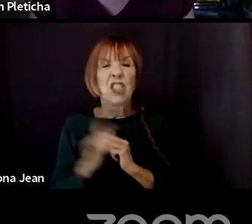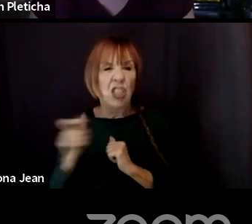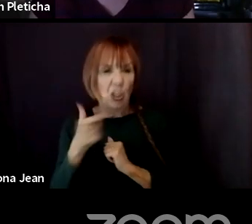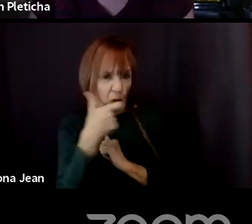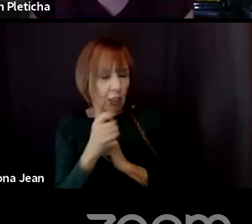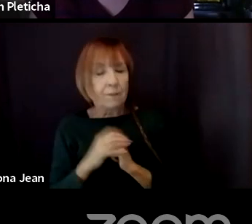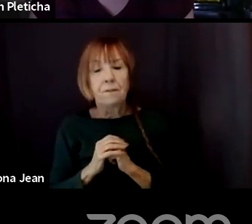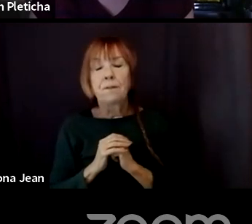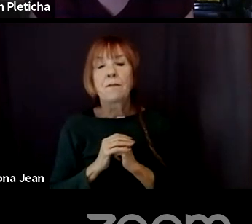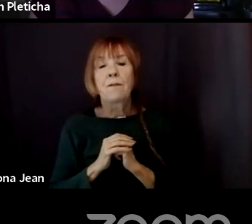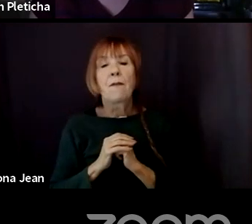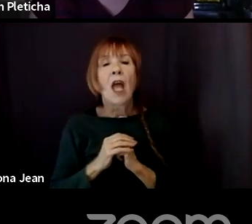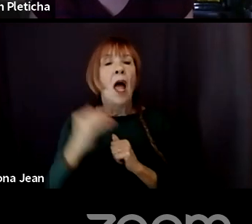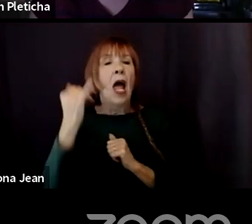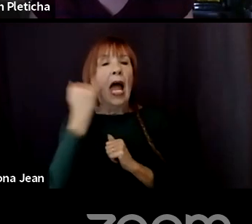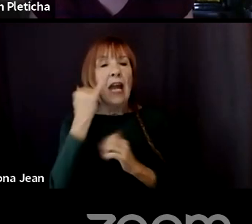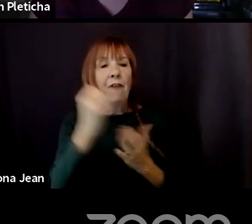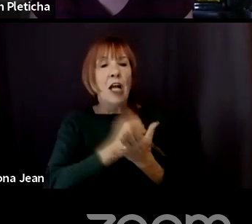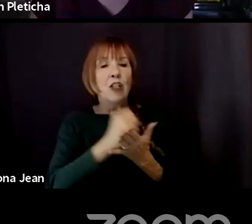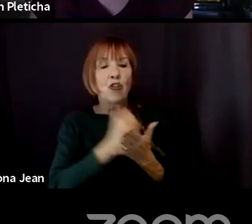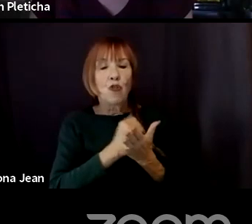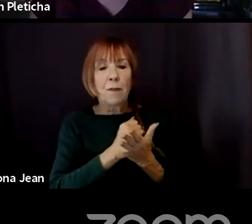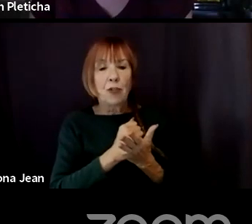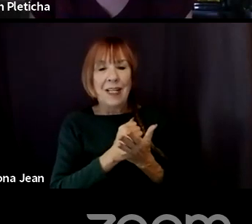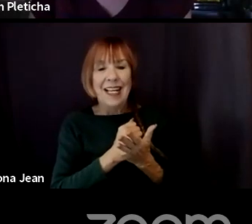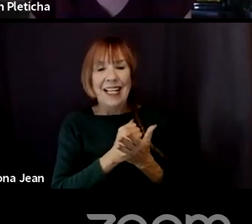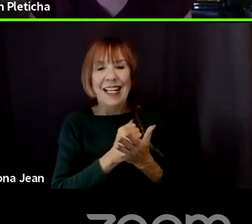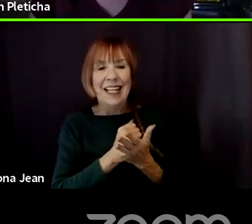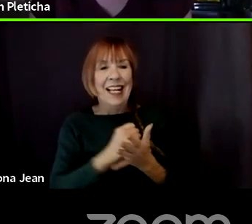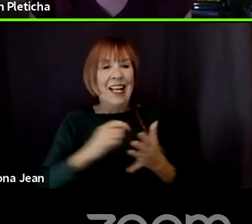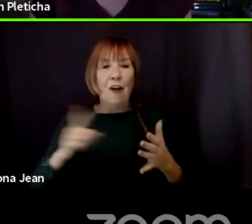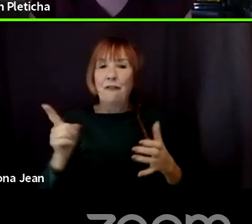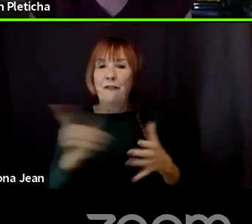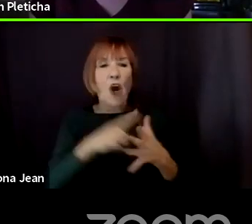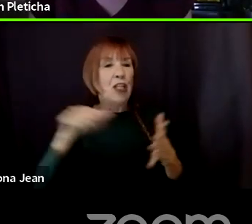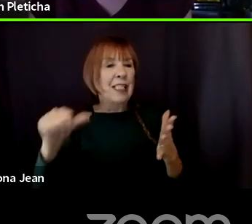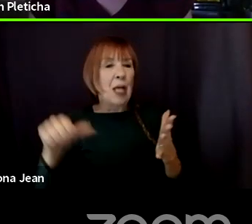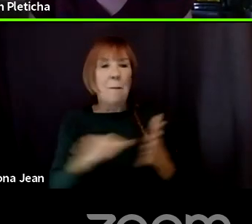If your script is a page one rewrite, where do you begin?